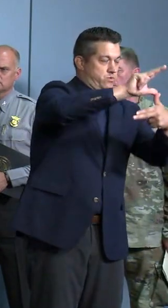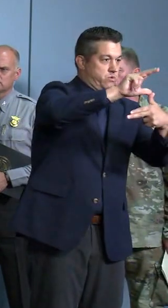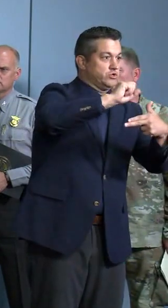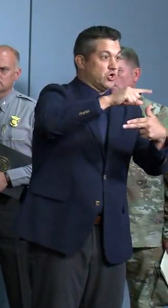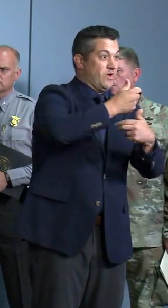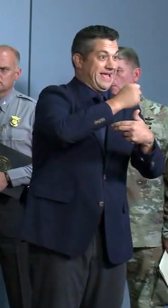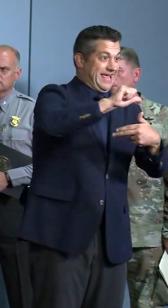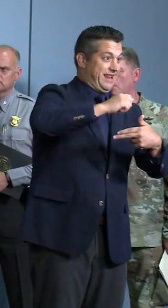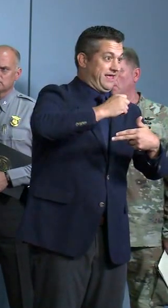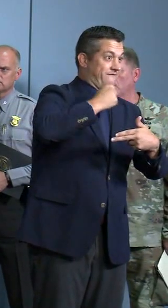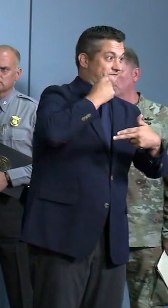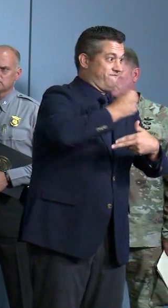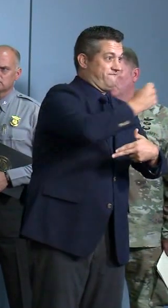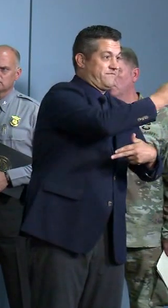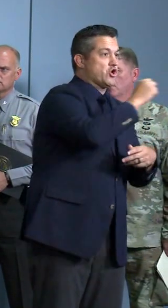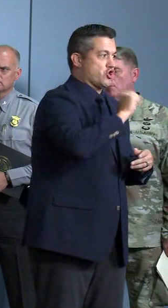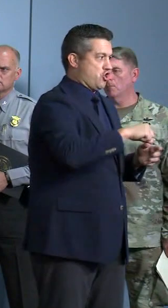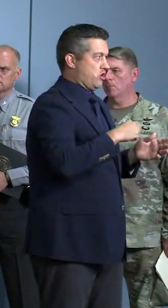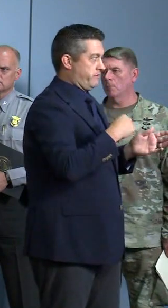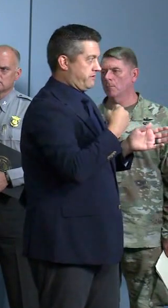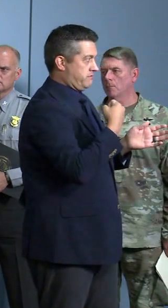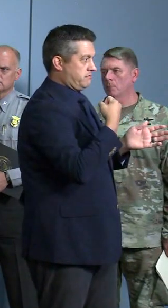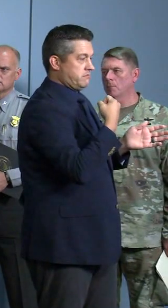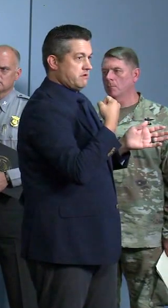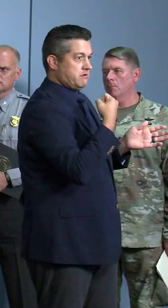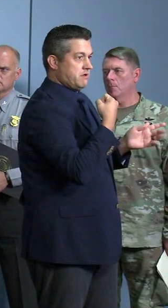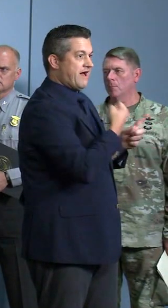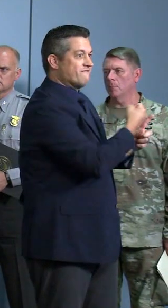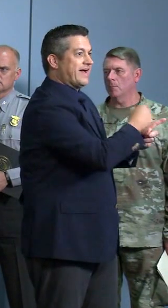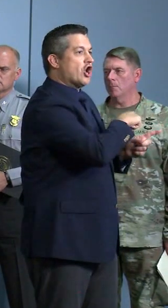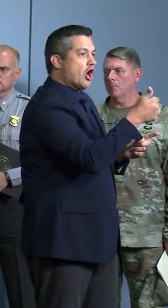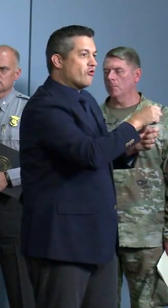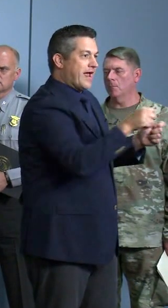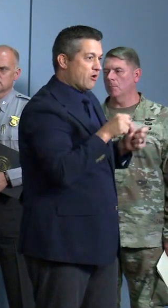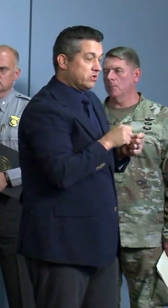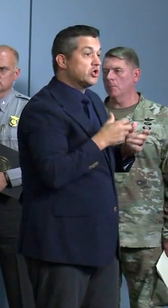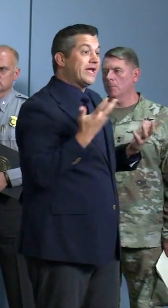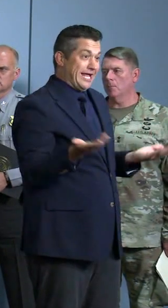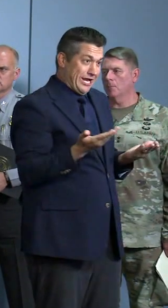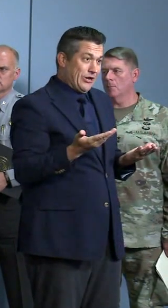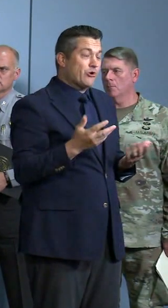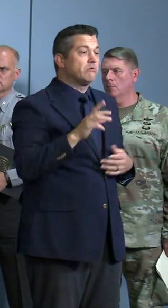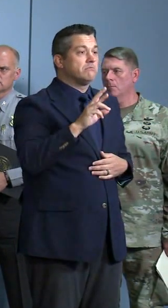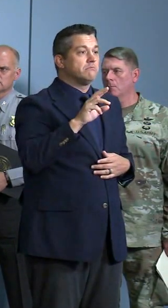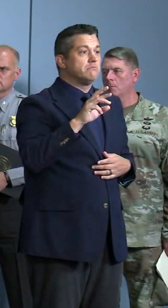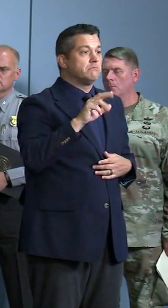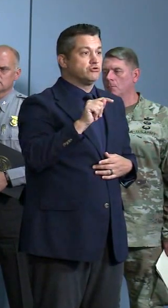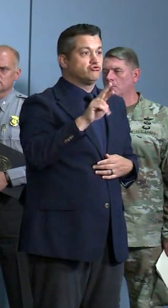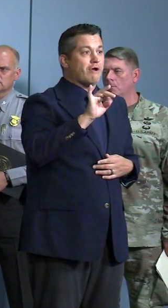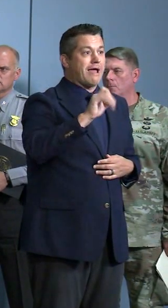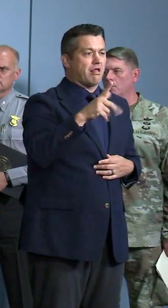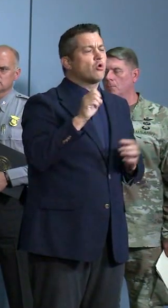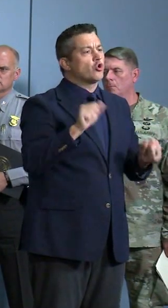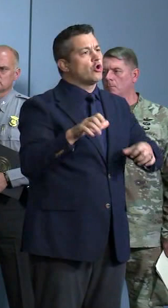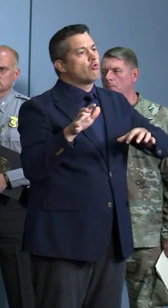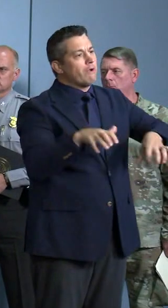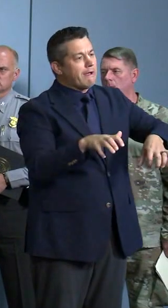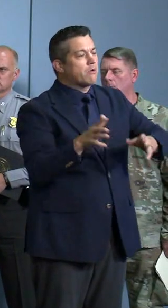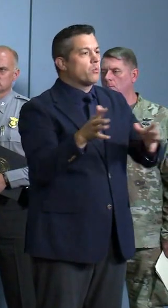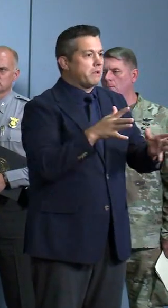outside of that zone. So we do